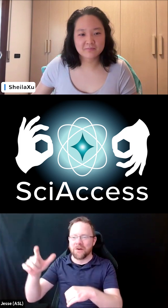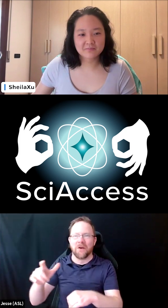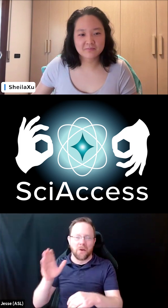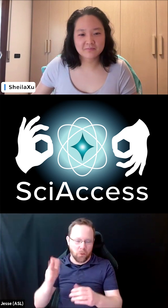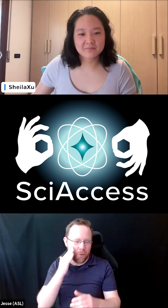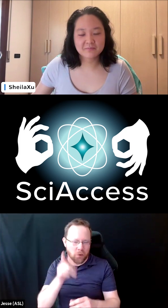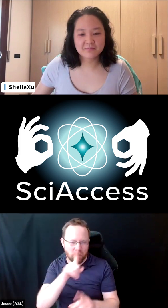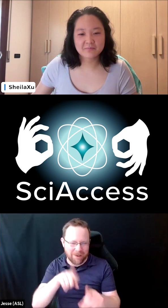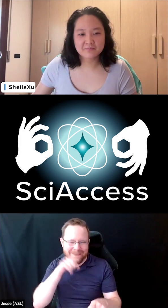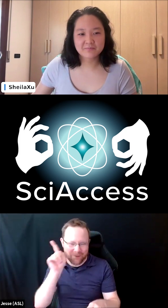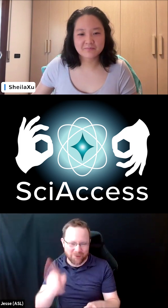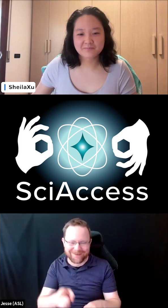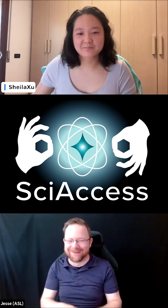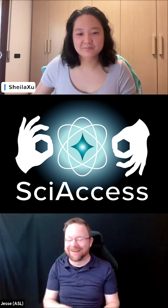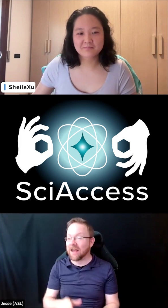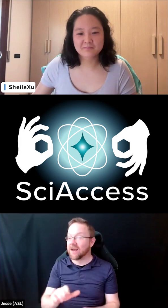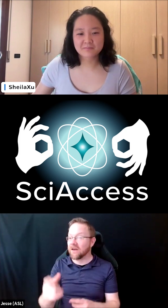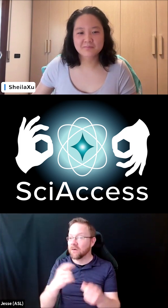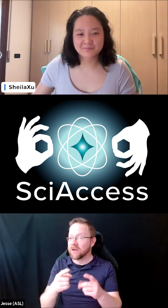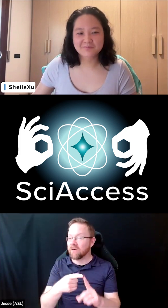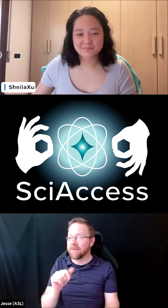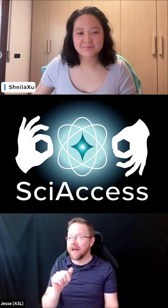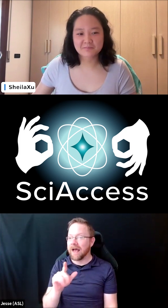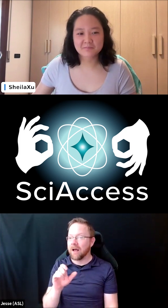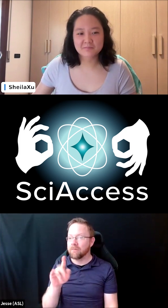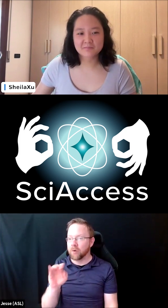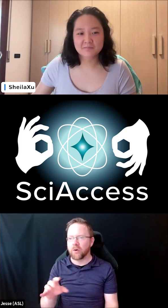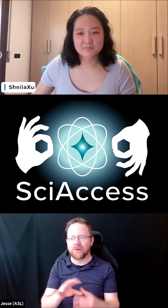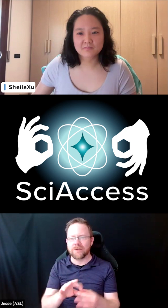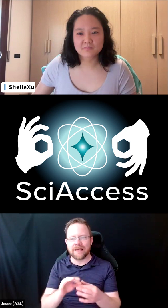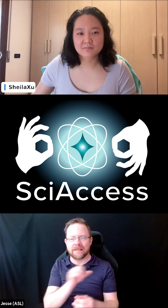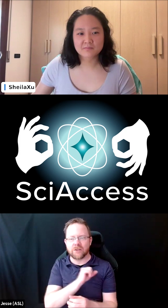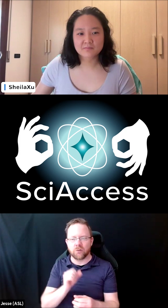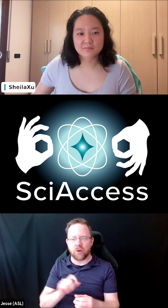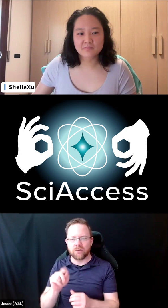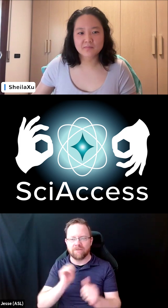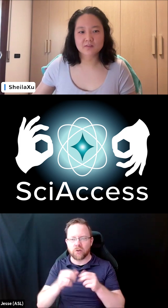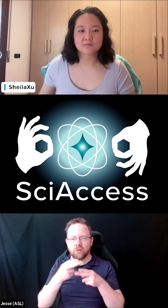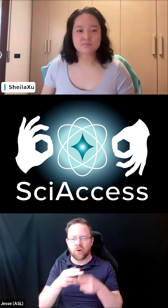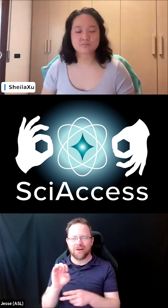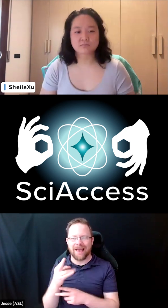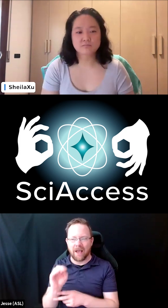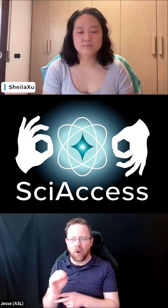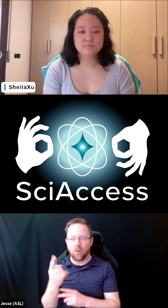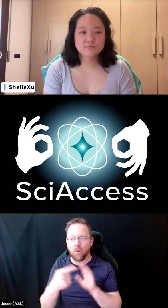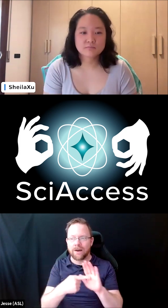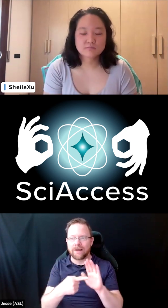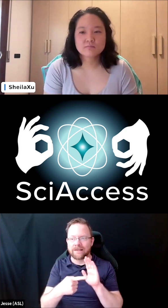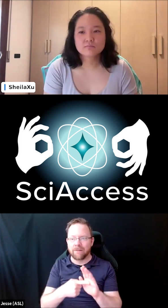The Marvel TV show Echo had an example projecting signing hand images, interpreting for the speaker.